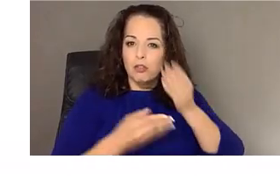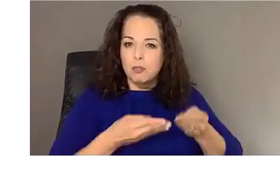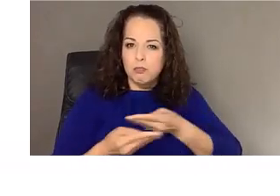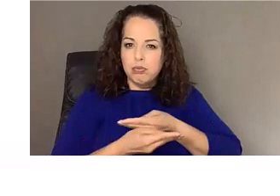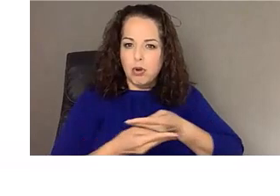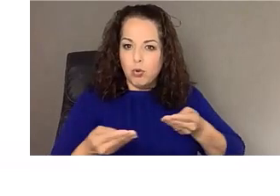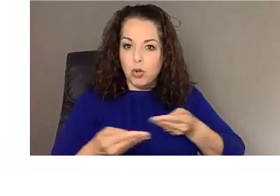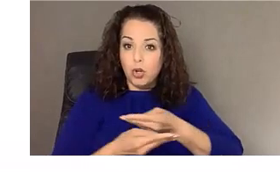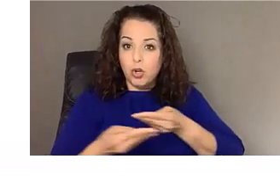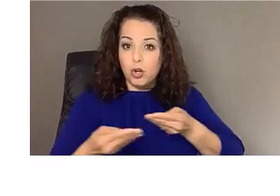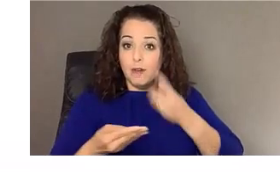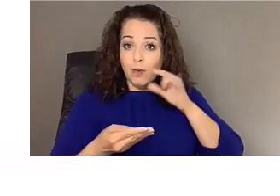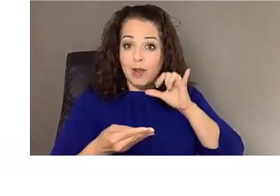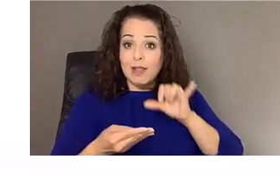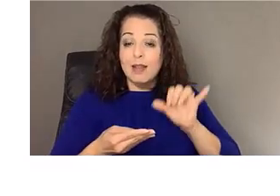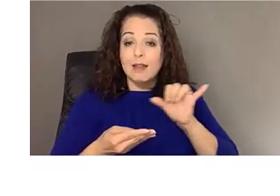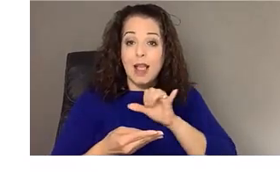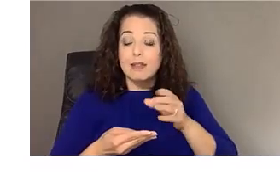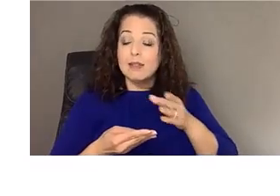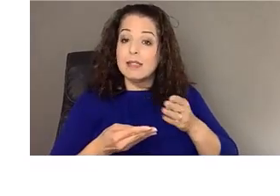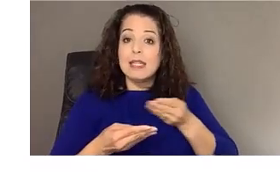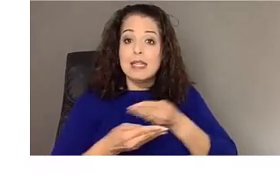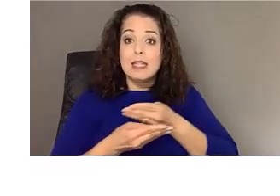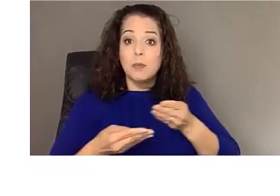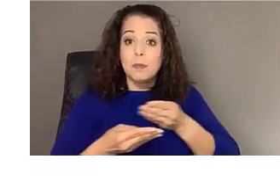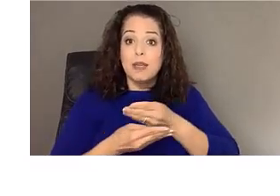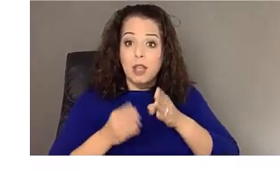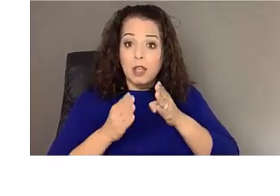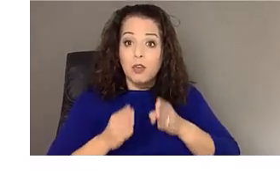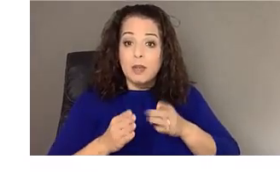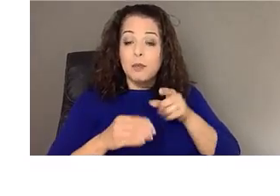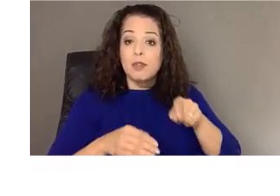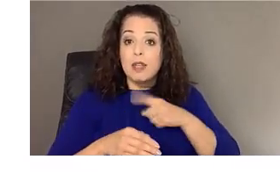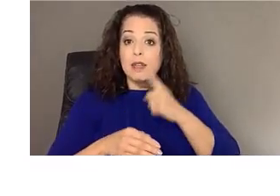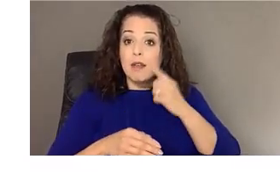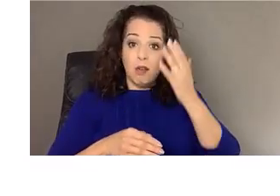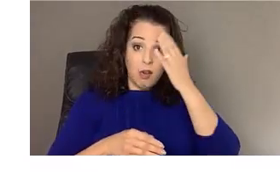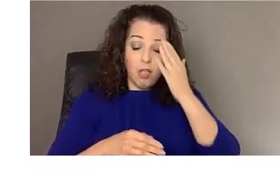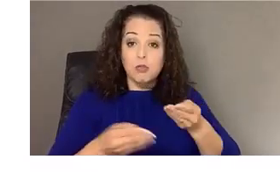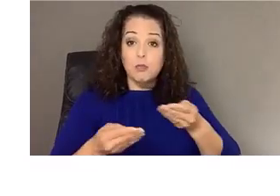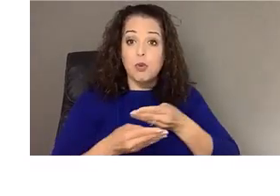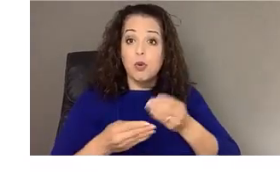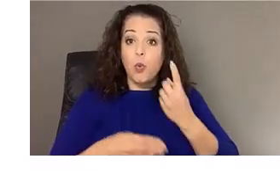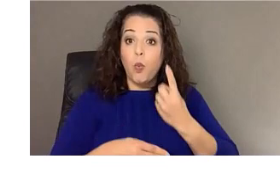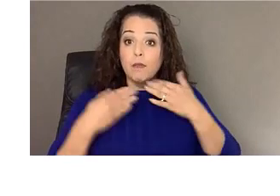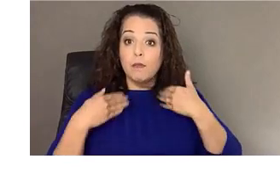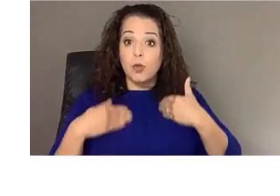So knowledge broker is defined as one of the human forces, which bring people together